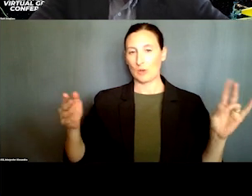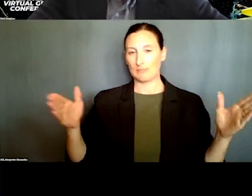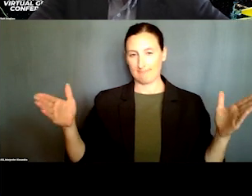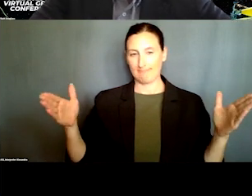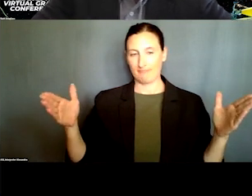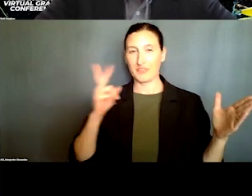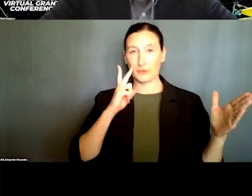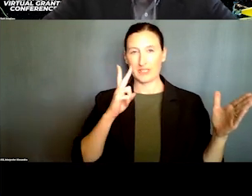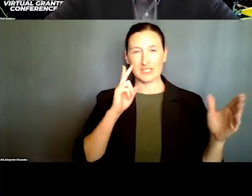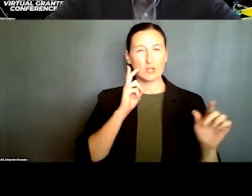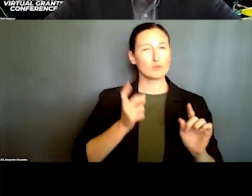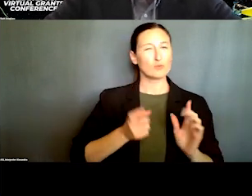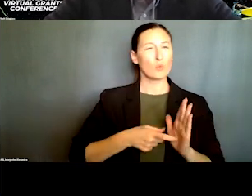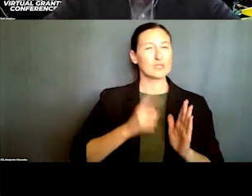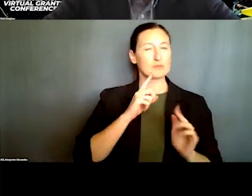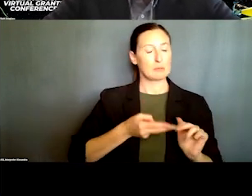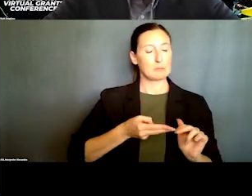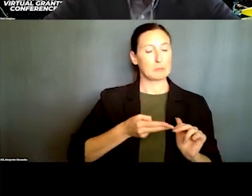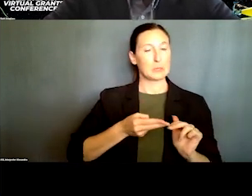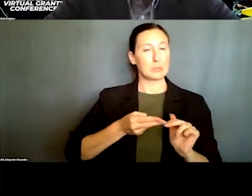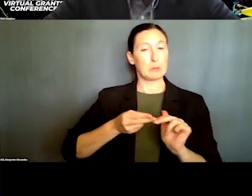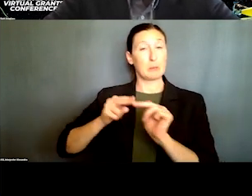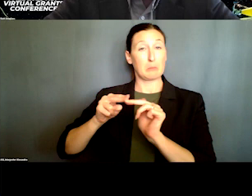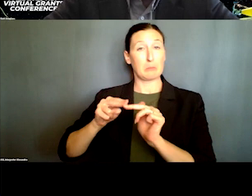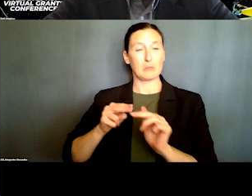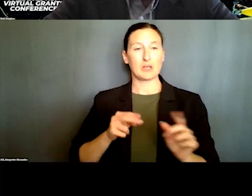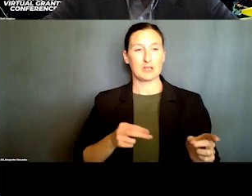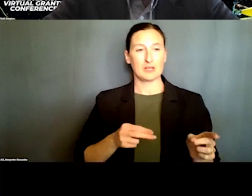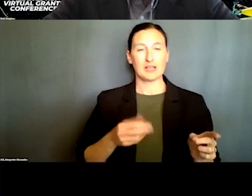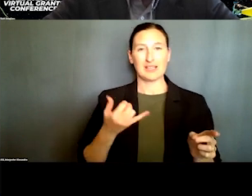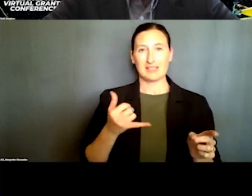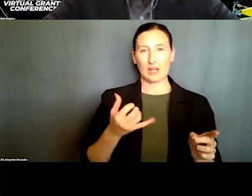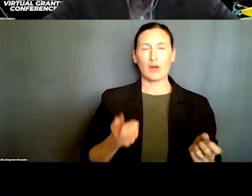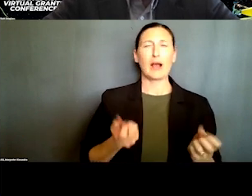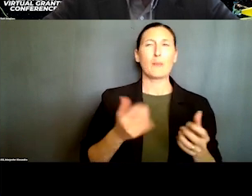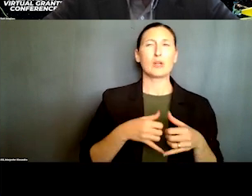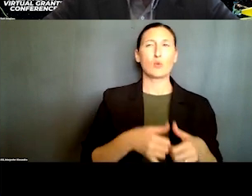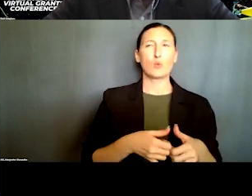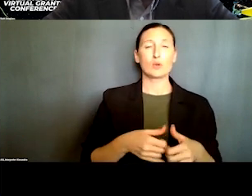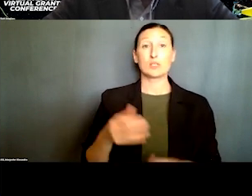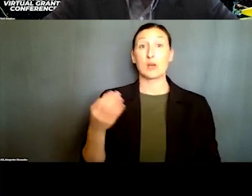The yellow is the number of awards, blue is the number of proposals.